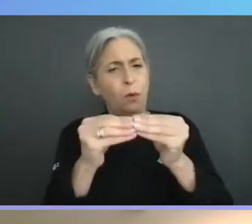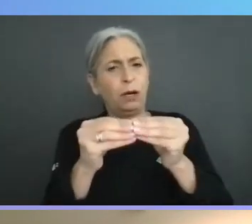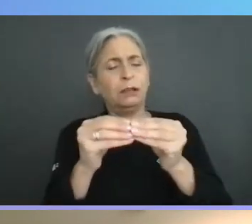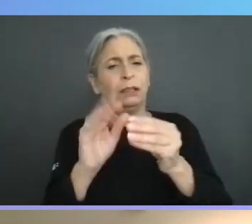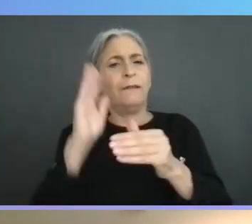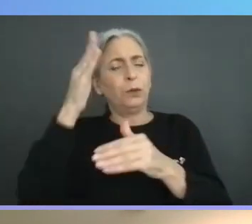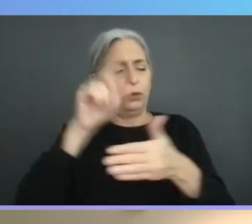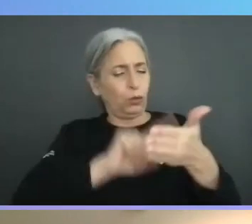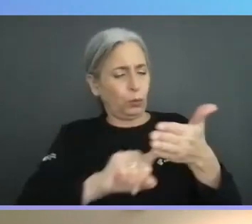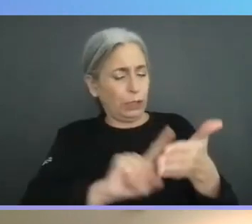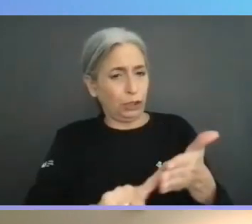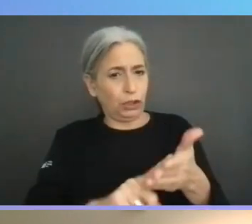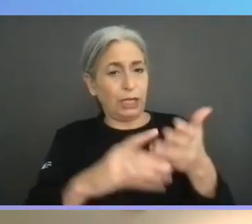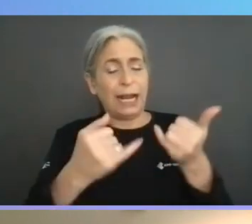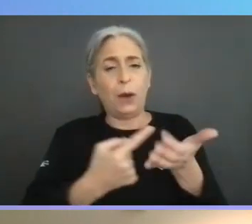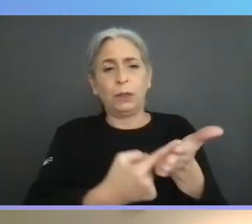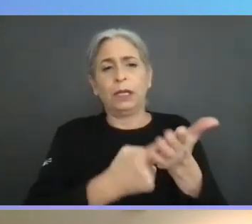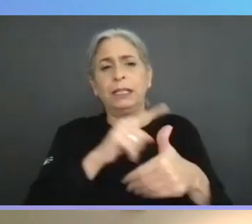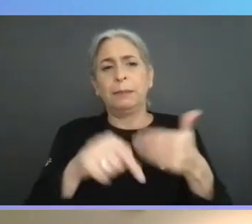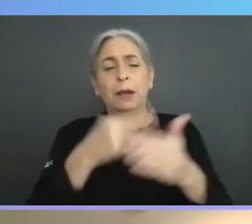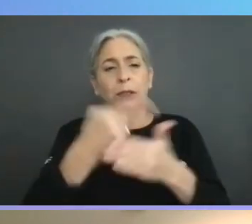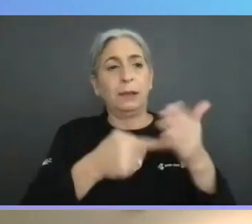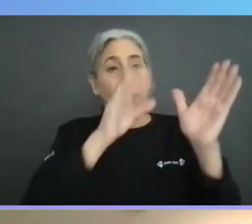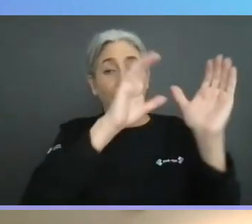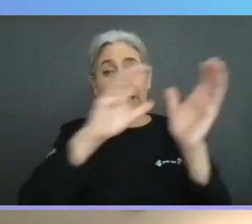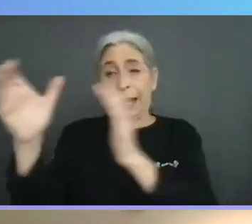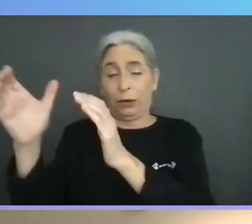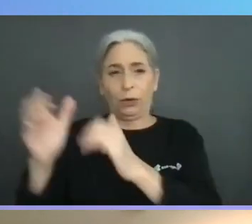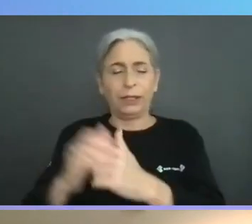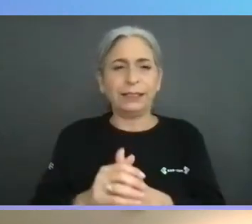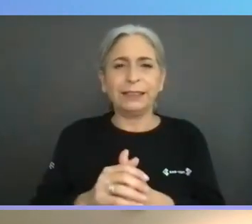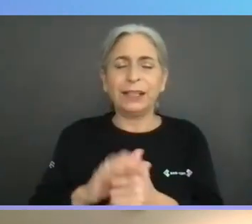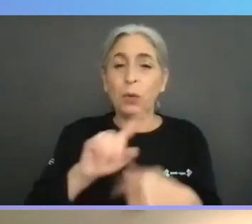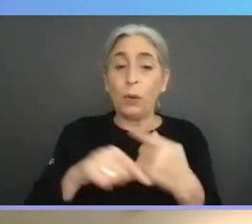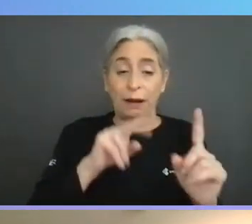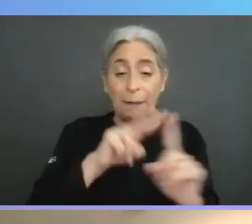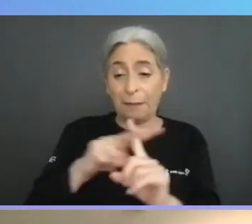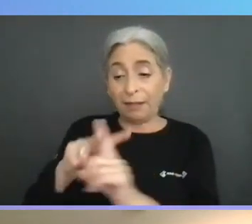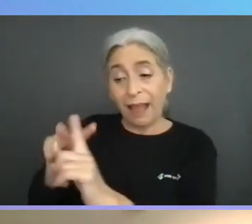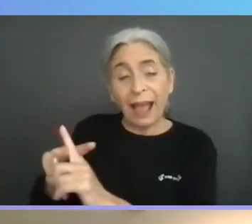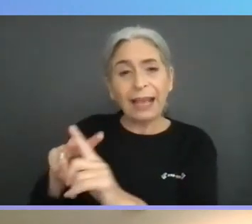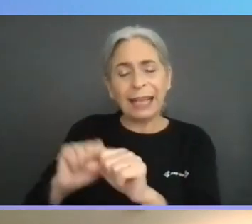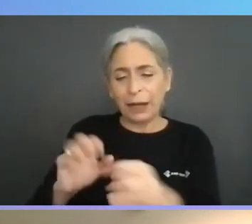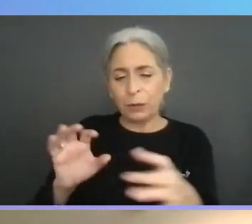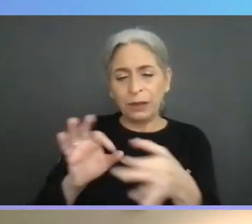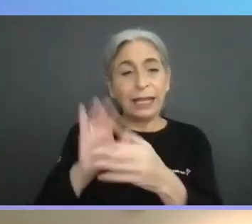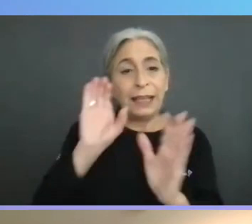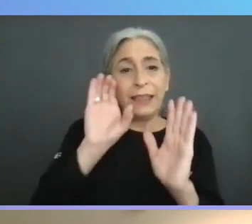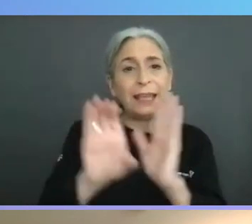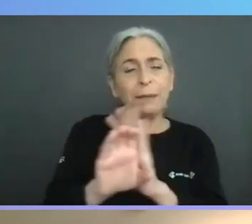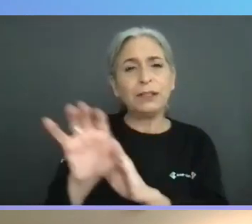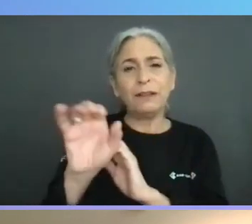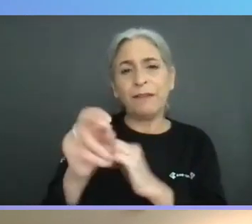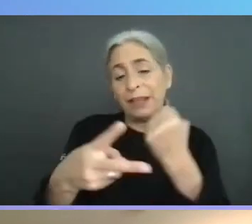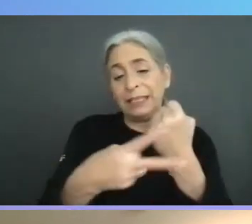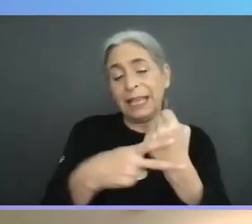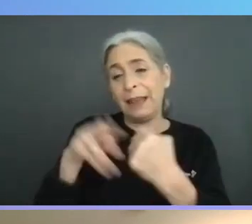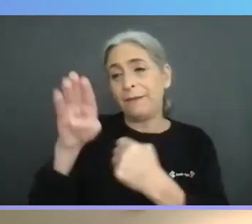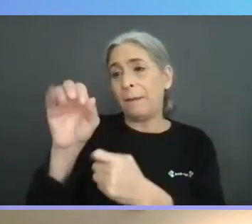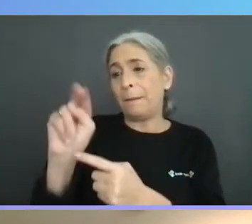now talk about some of these categories. And when applicable, relate them to the image of the save button on the slide. Uh,